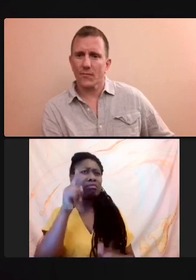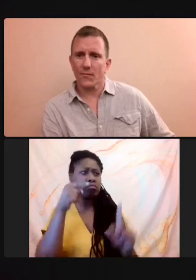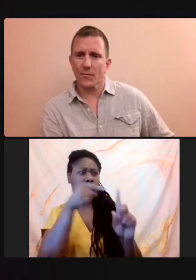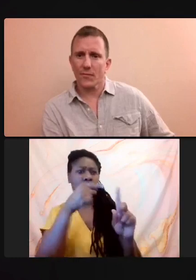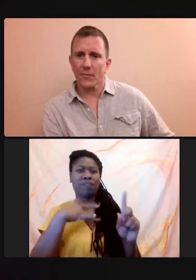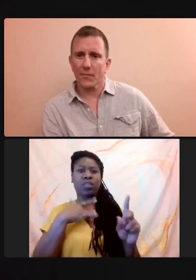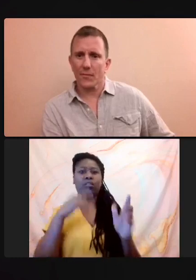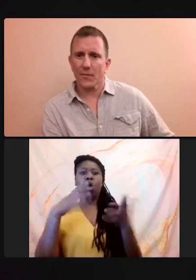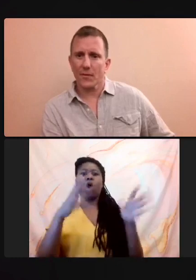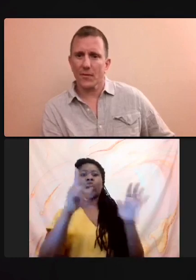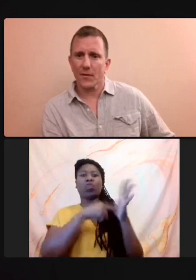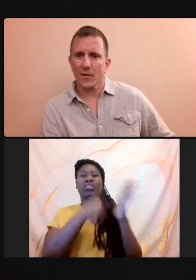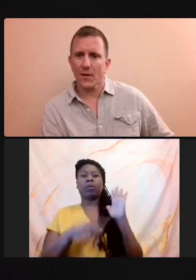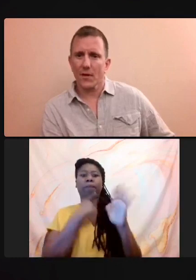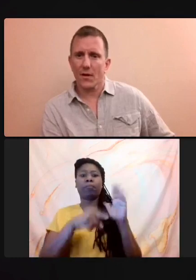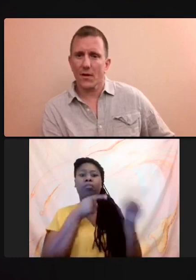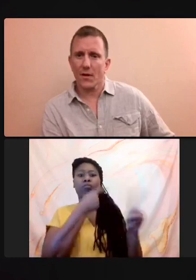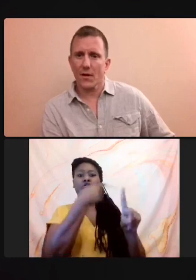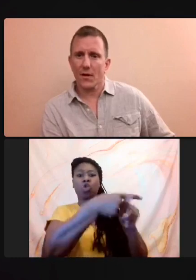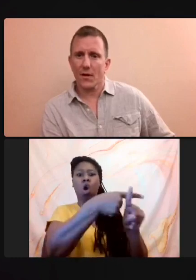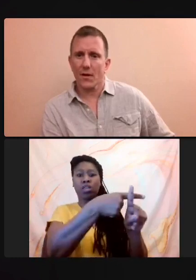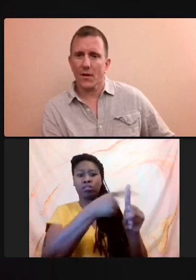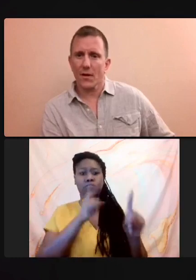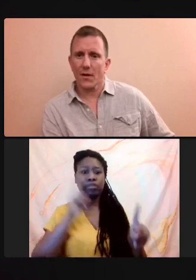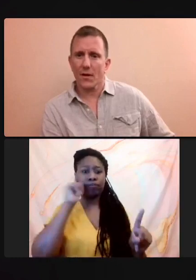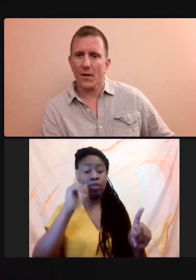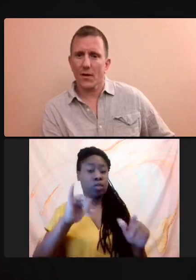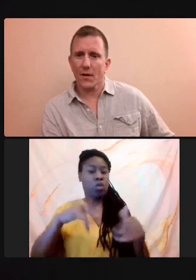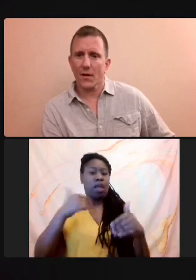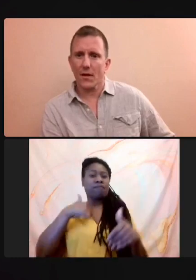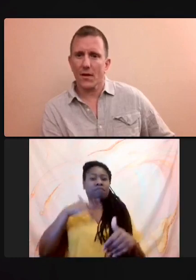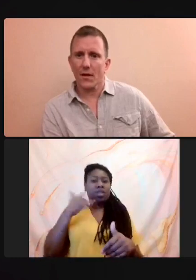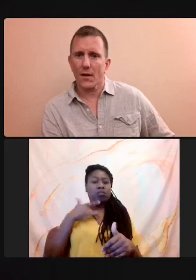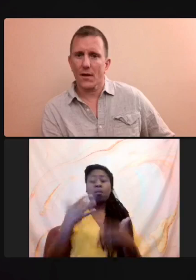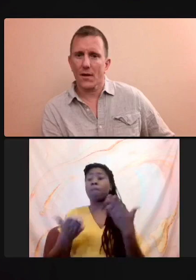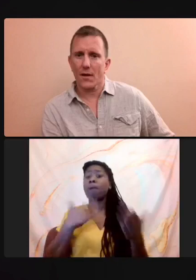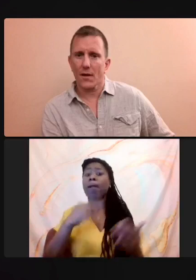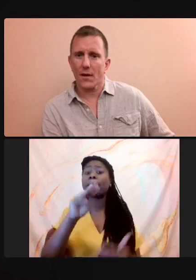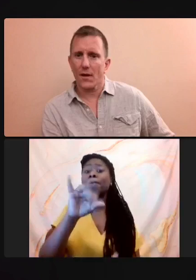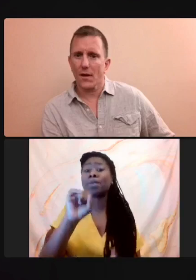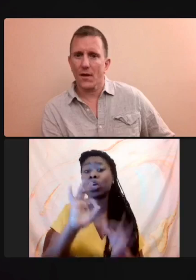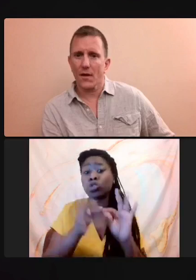Do you want me to sign the question? If you don't mind, then do. Or is saying okay.